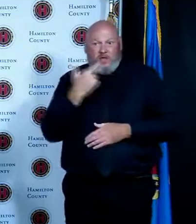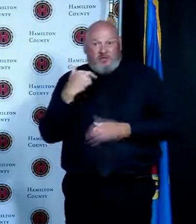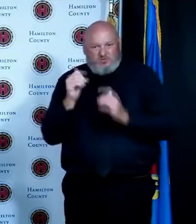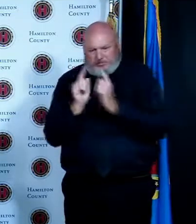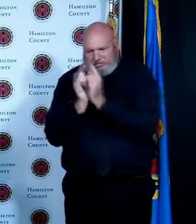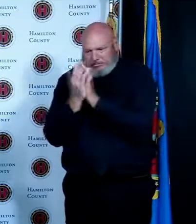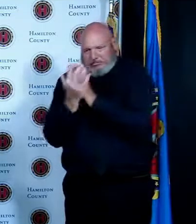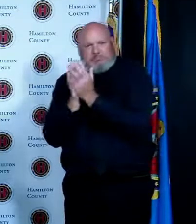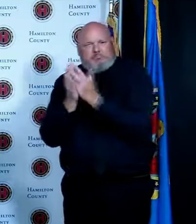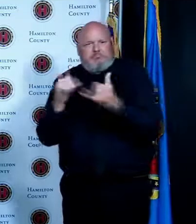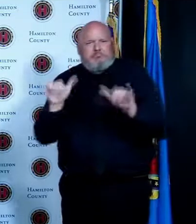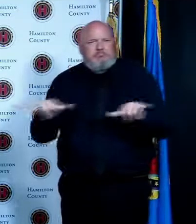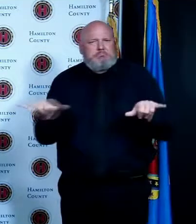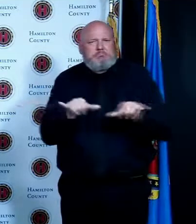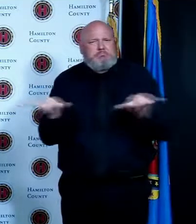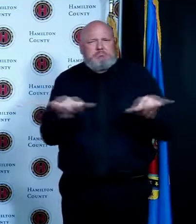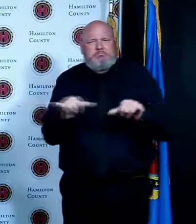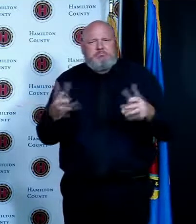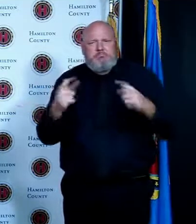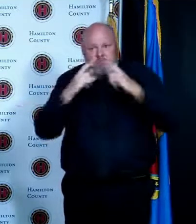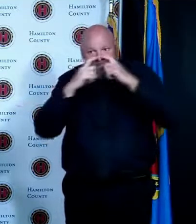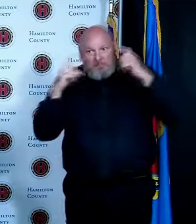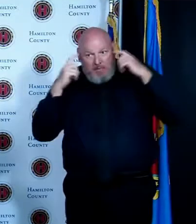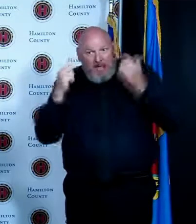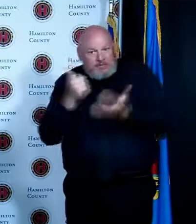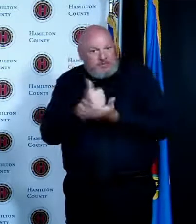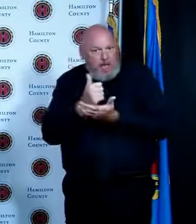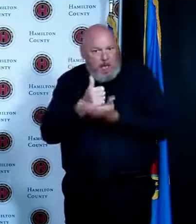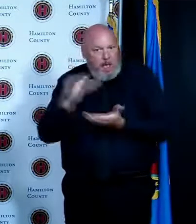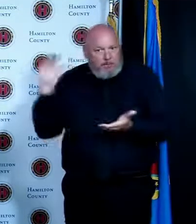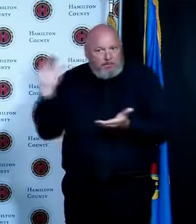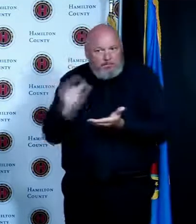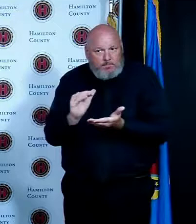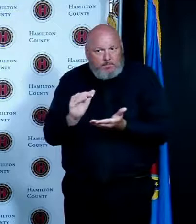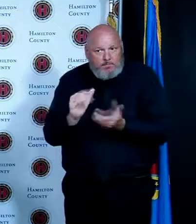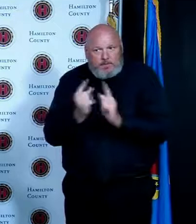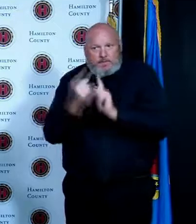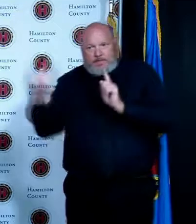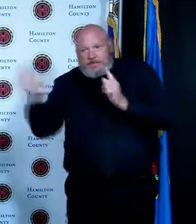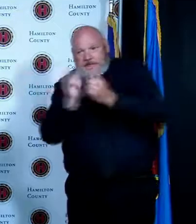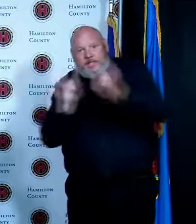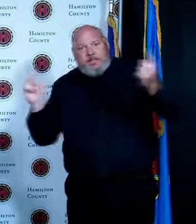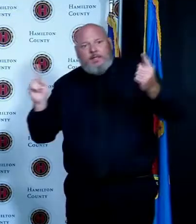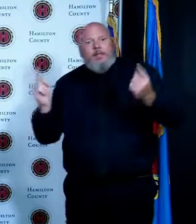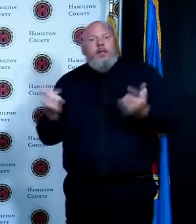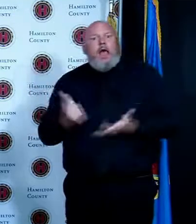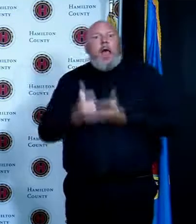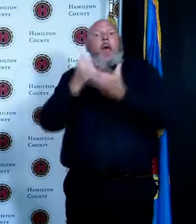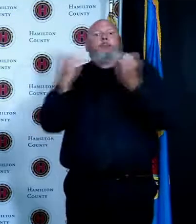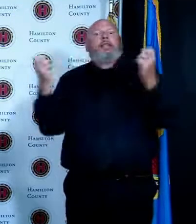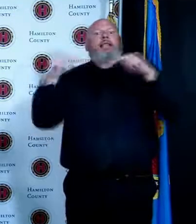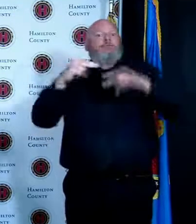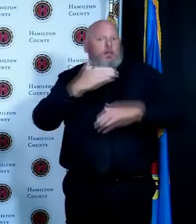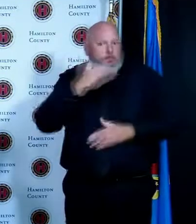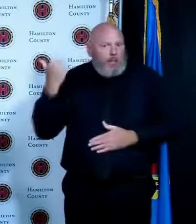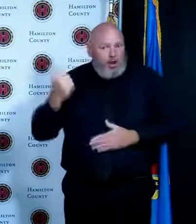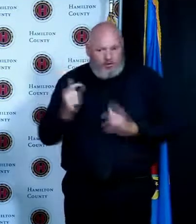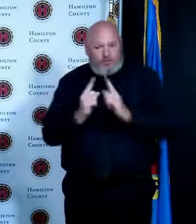around you so ideally individuals who are at the protests will wear a mask and make sure they're keeping people safe